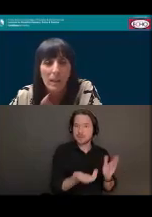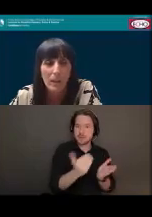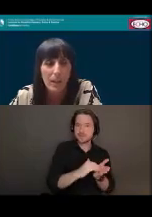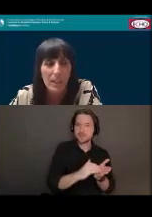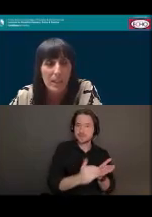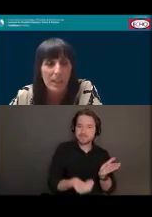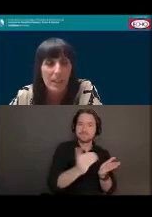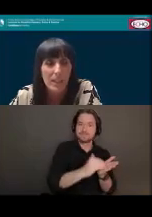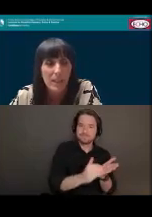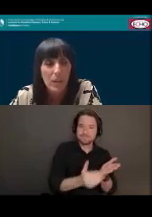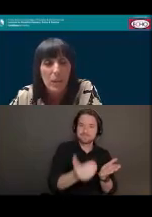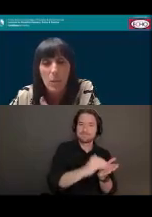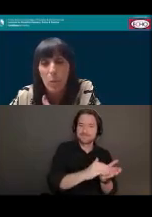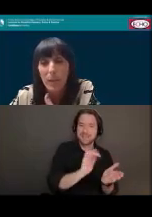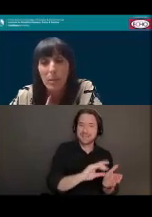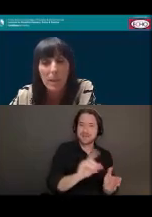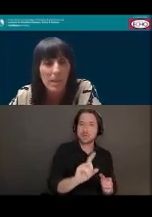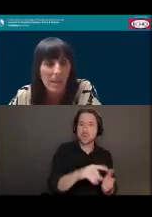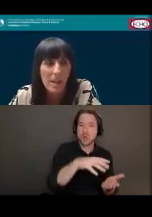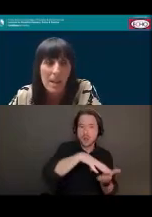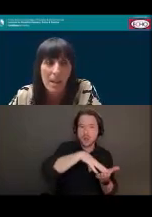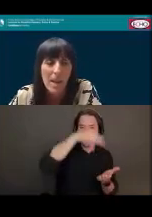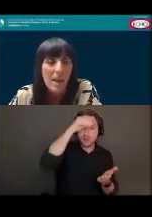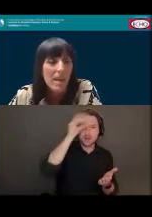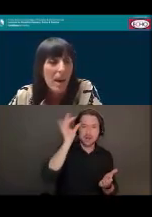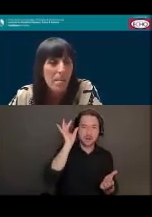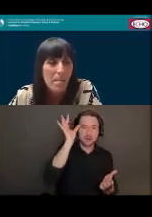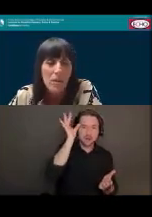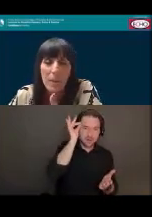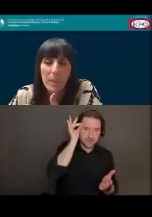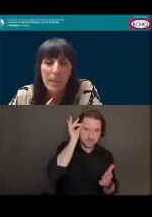learning sticks. So it's where we're seeing that movement and